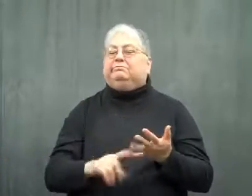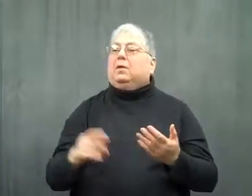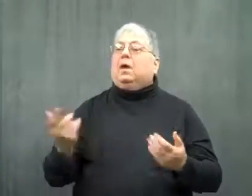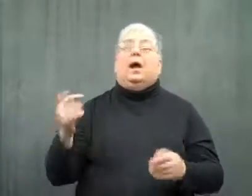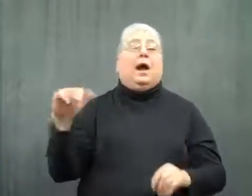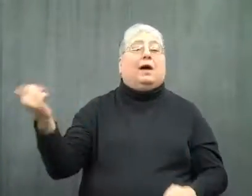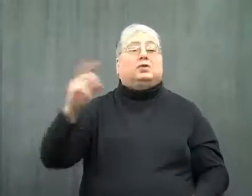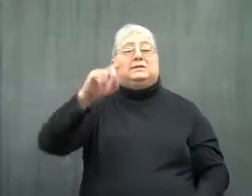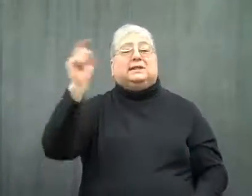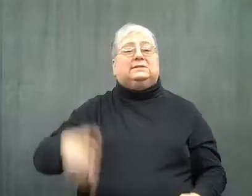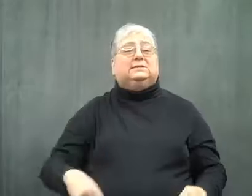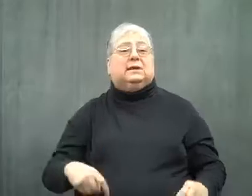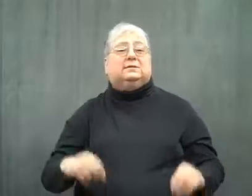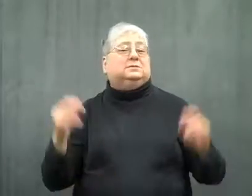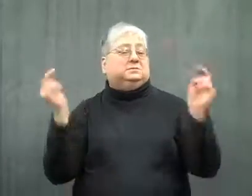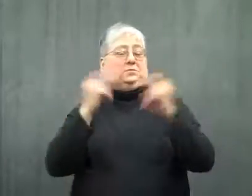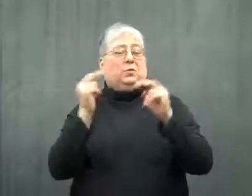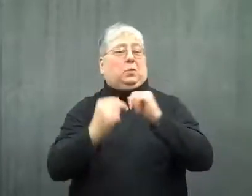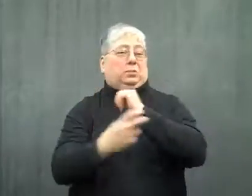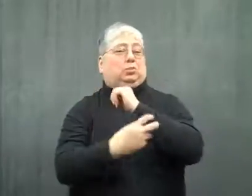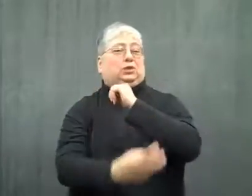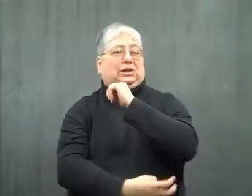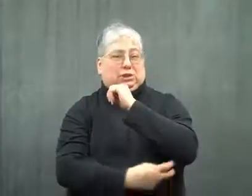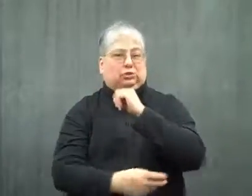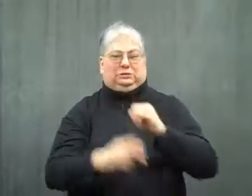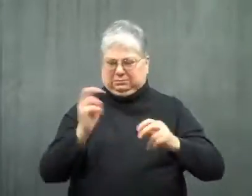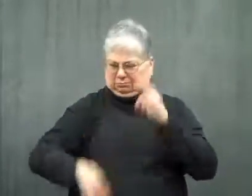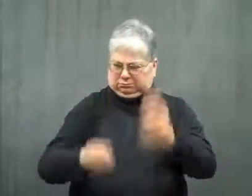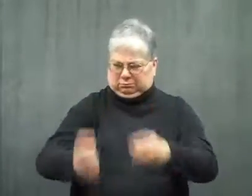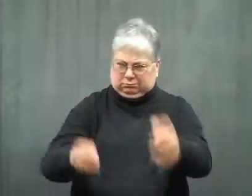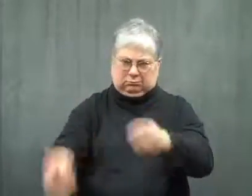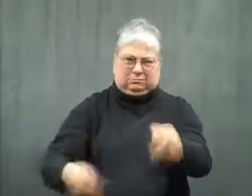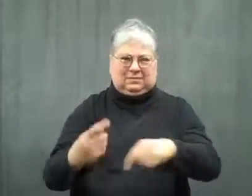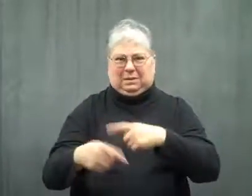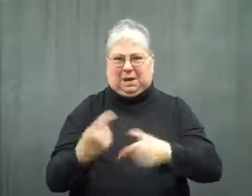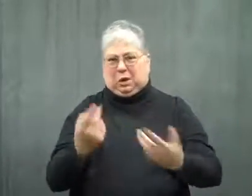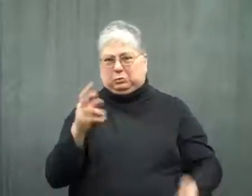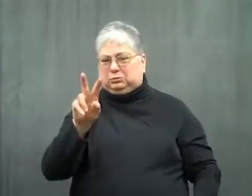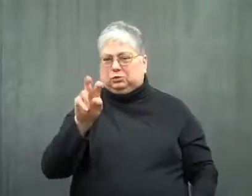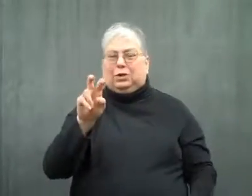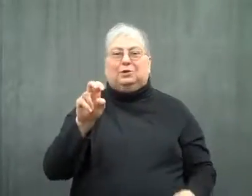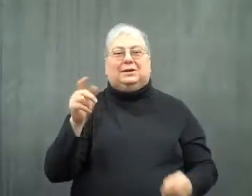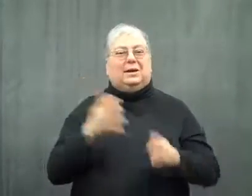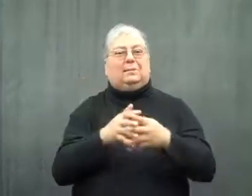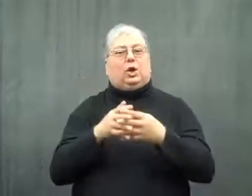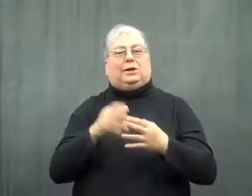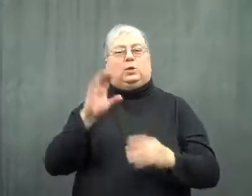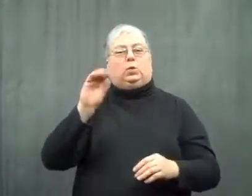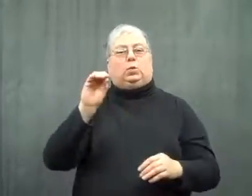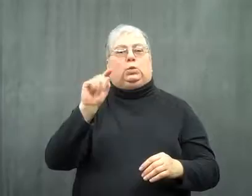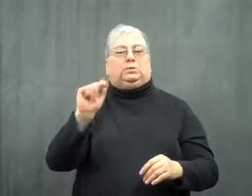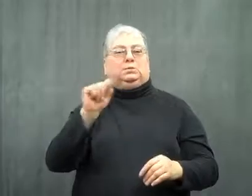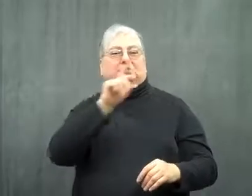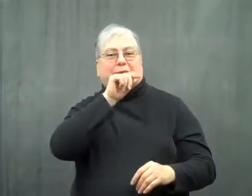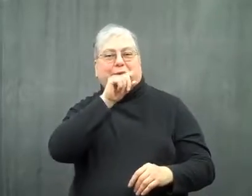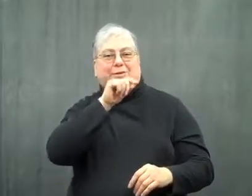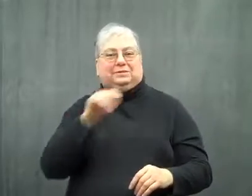On a Texas bridge, about 200 American Coots were found.